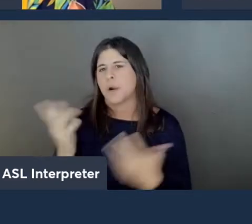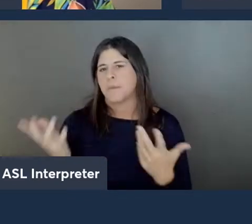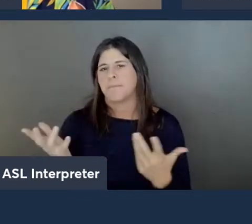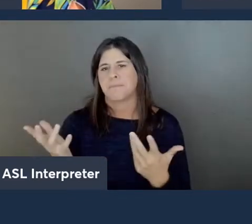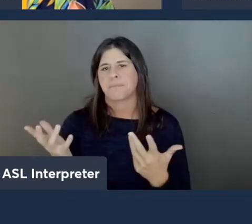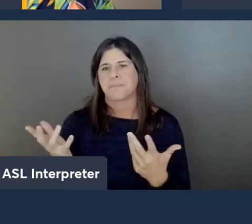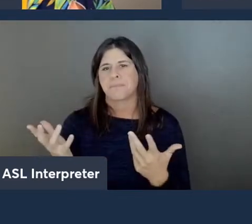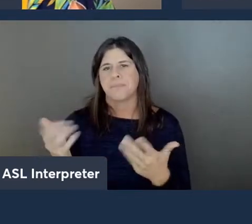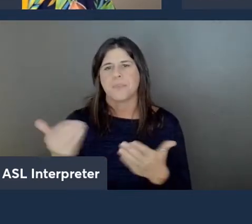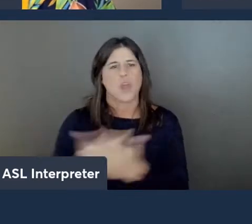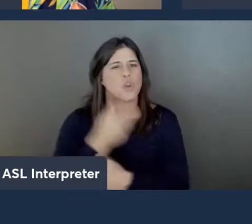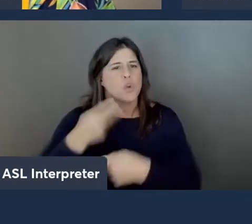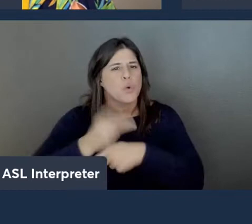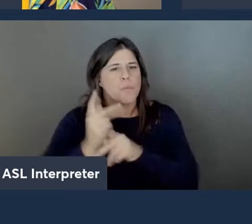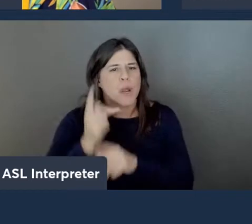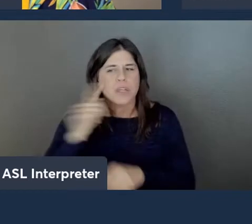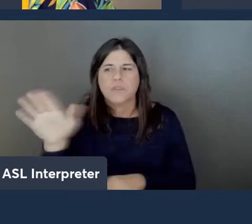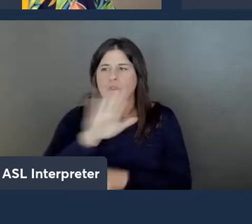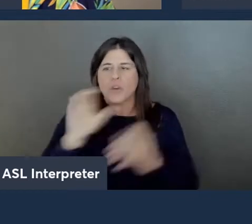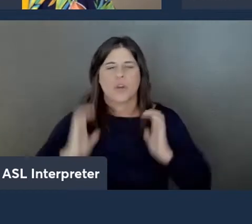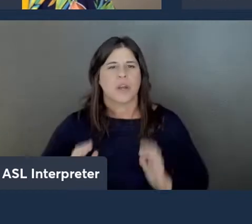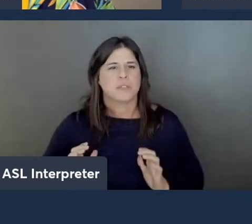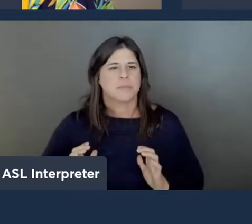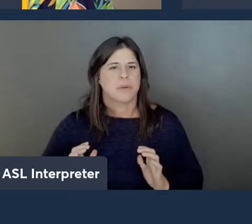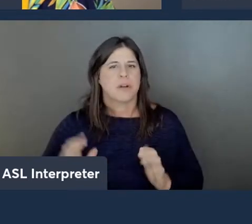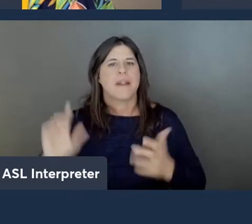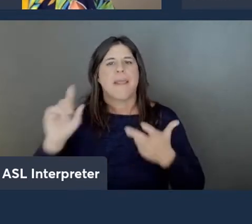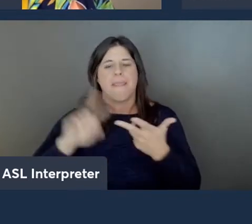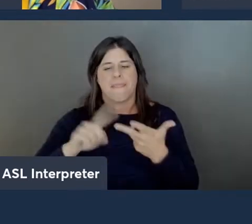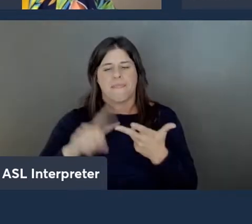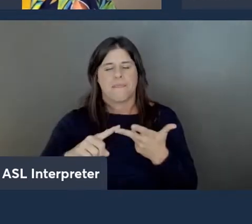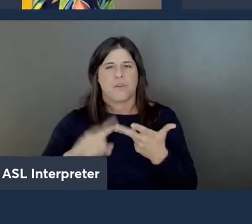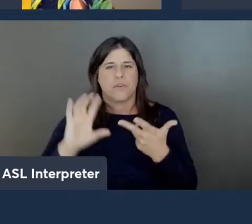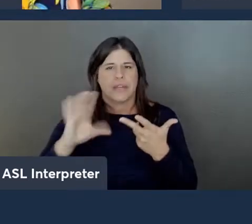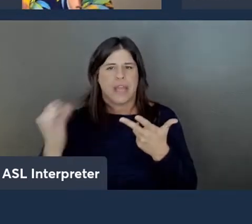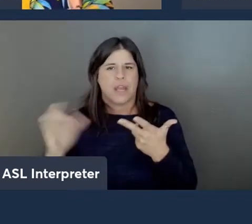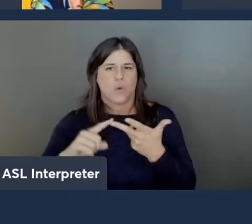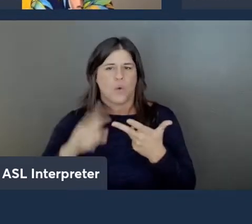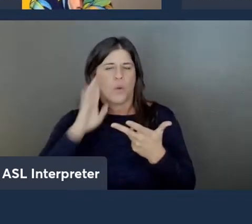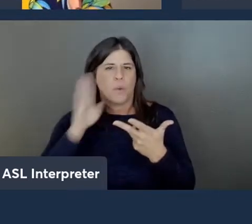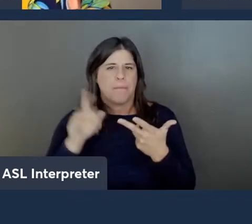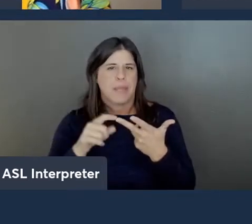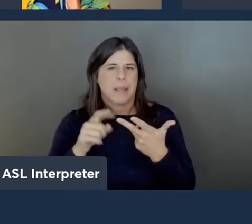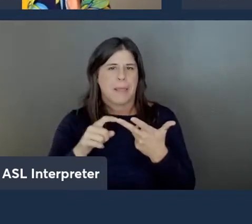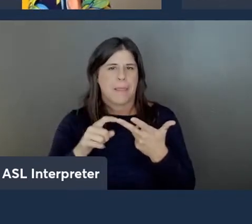for your customers? And then a third category would be on service side implementation.